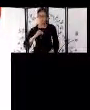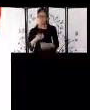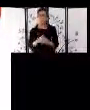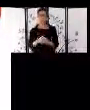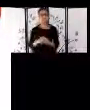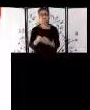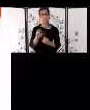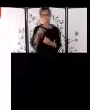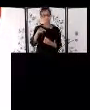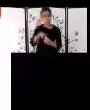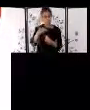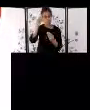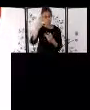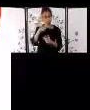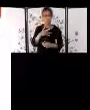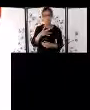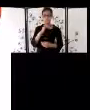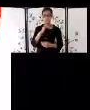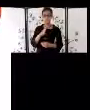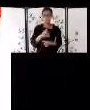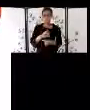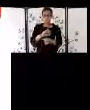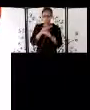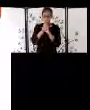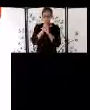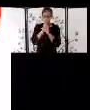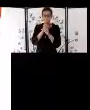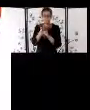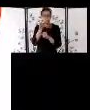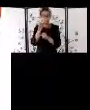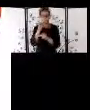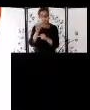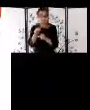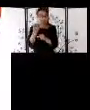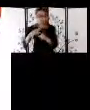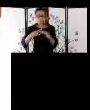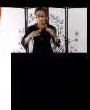scenarios, as I mentioned before. In short, your responses to these questions